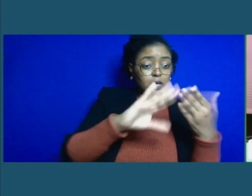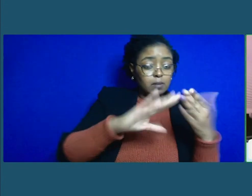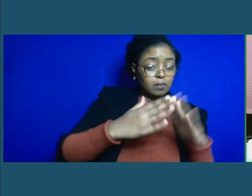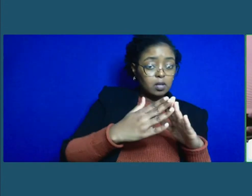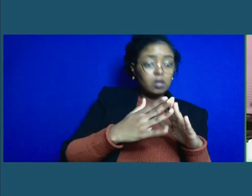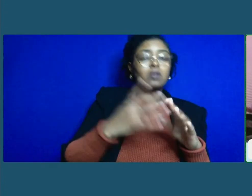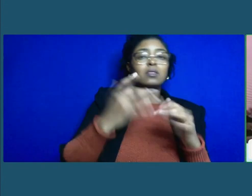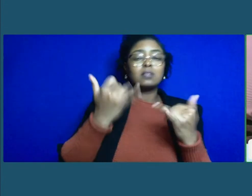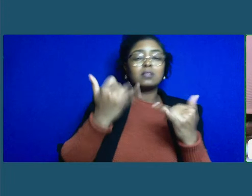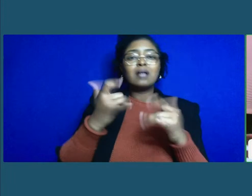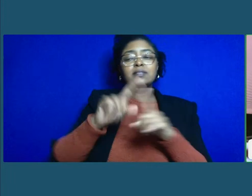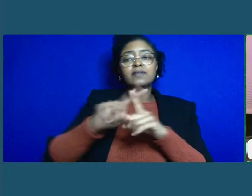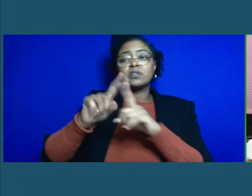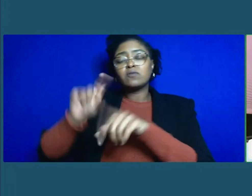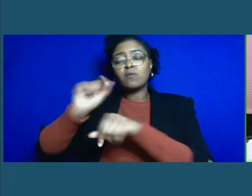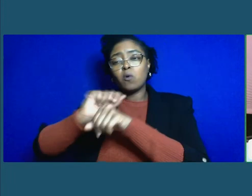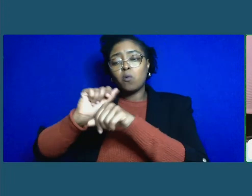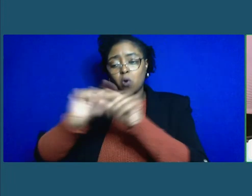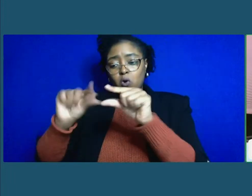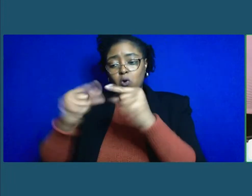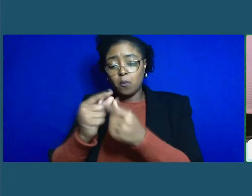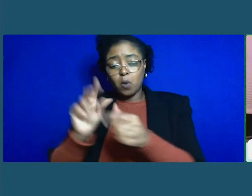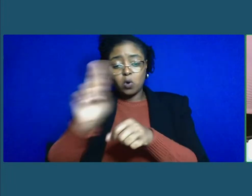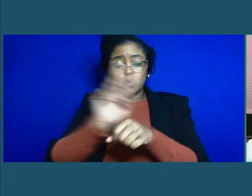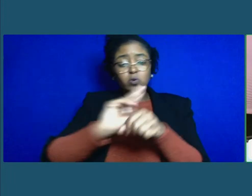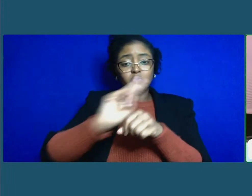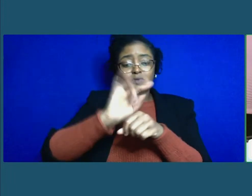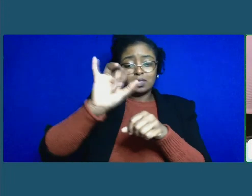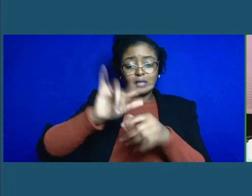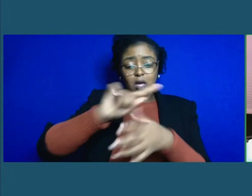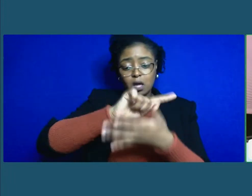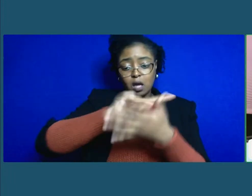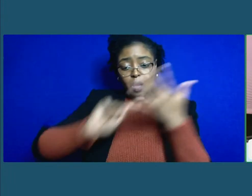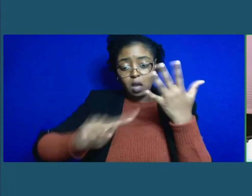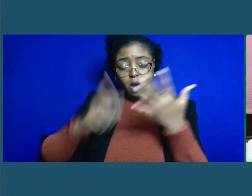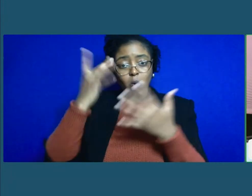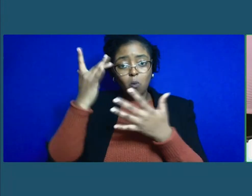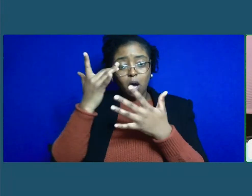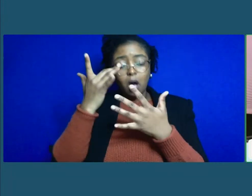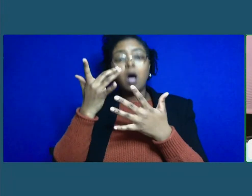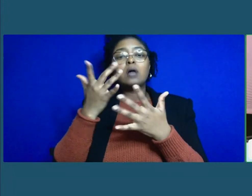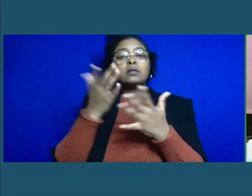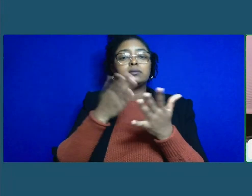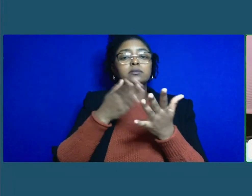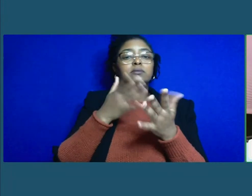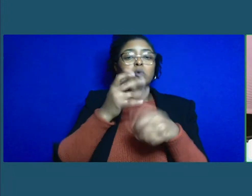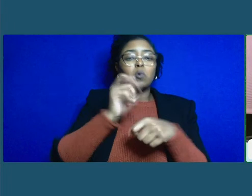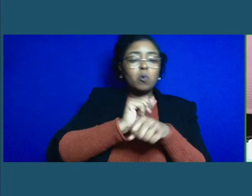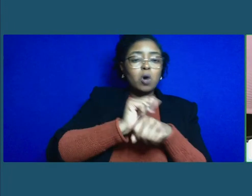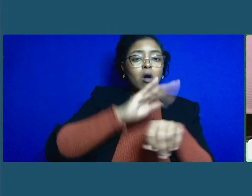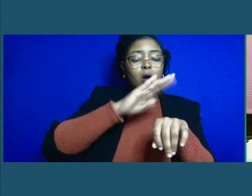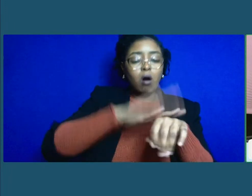unpacked are now being used by a variety of different work groups